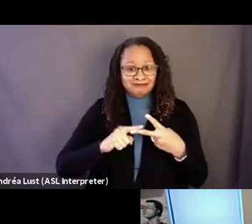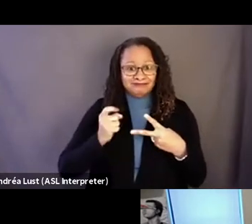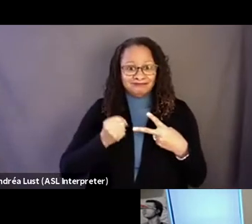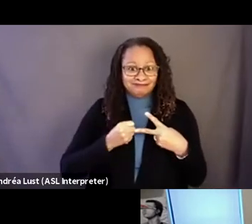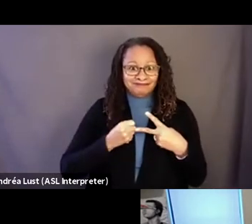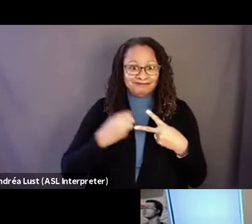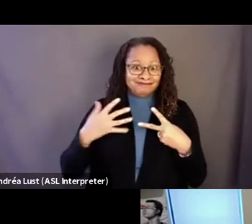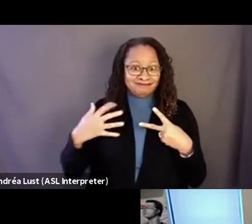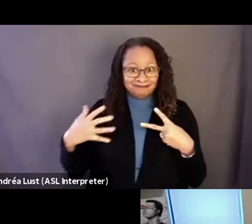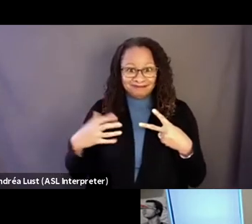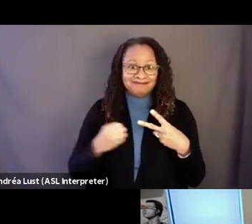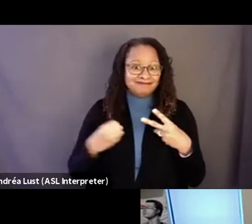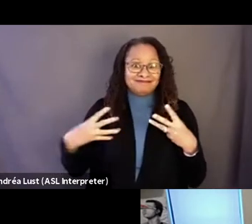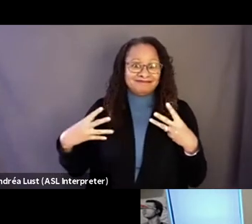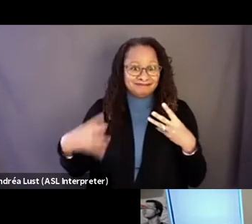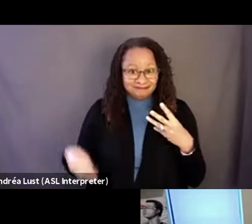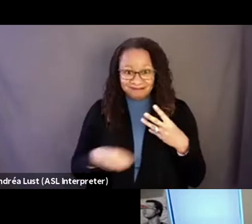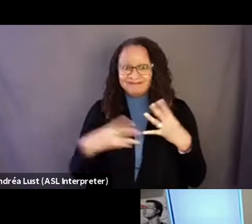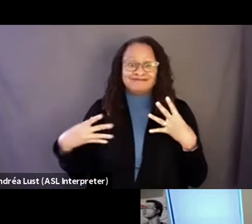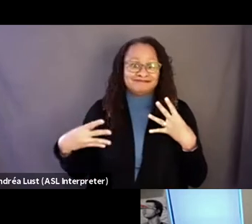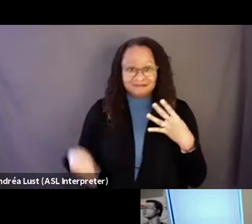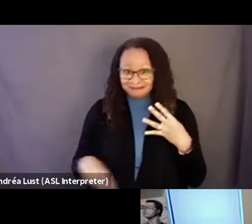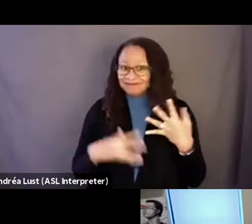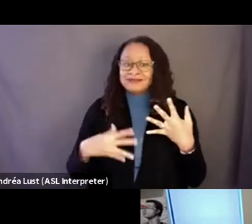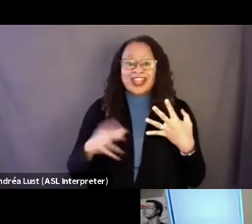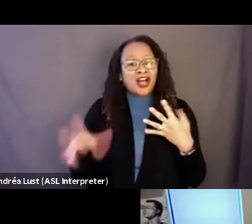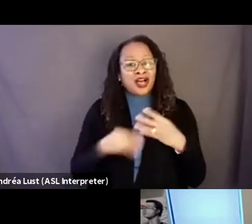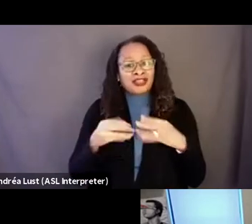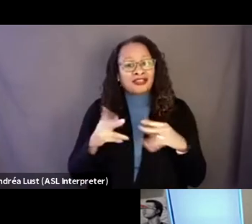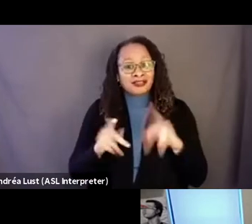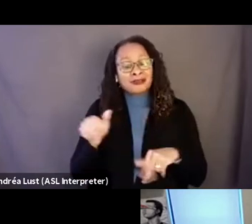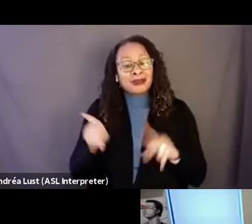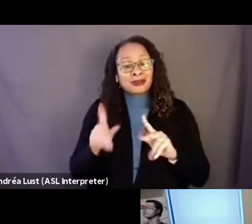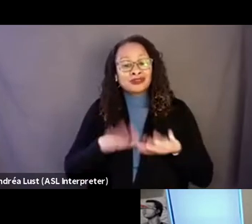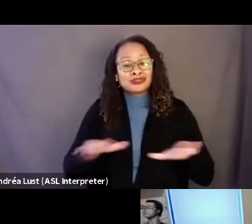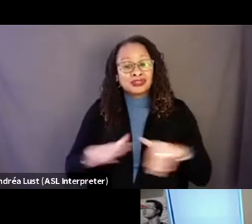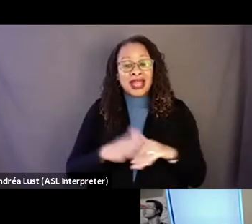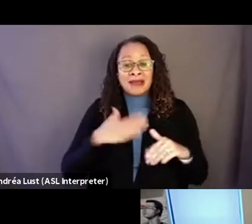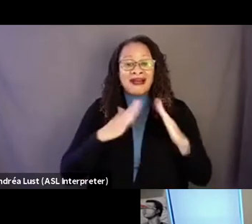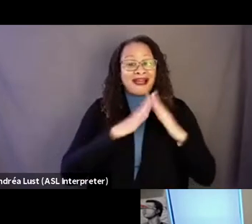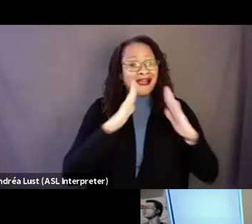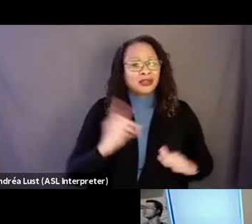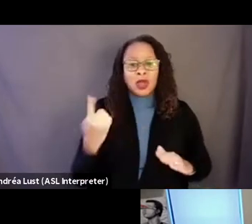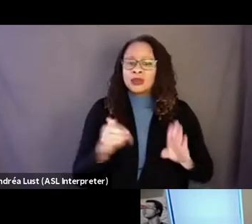I ended up taking care of a lot of other people's children too. And my house was always open to children way before that